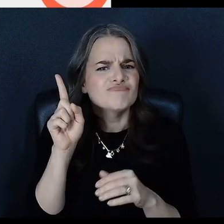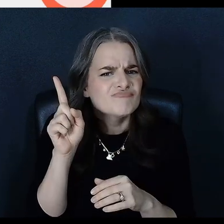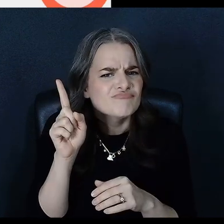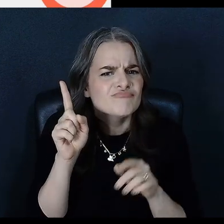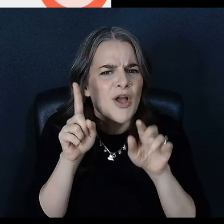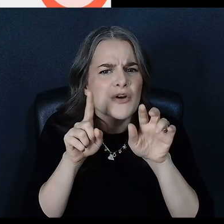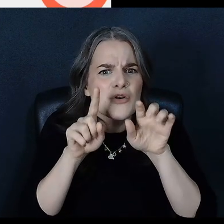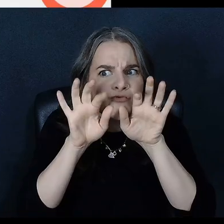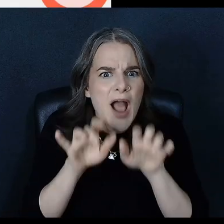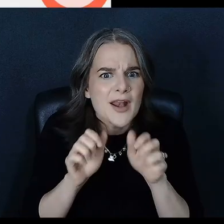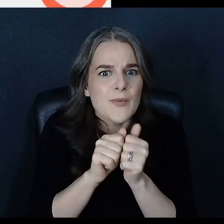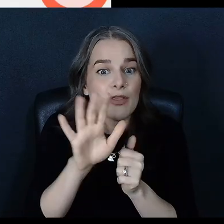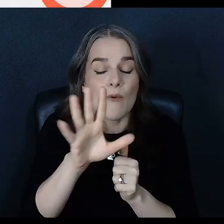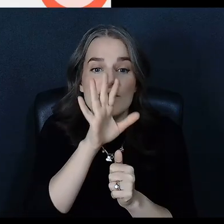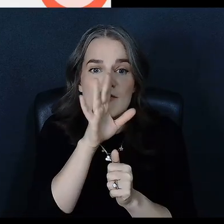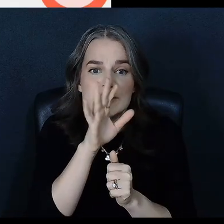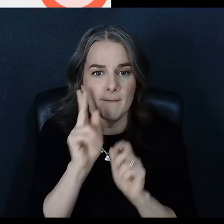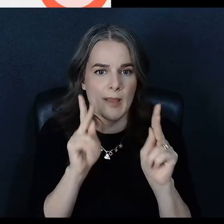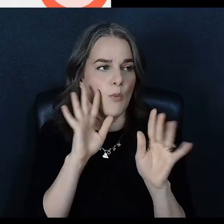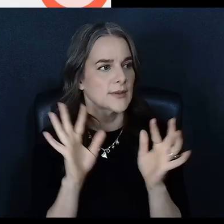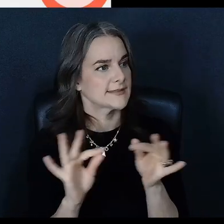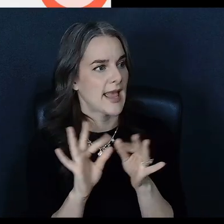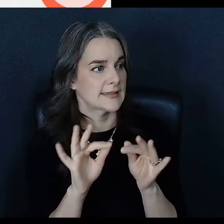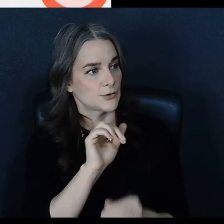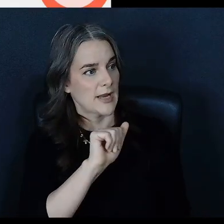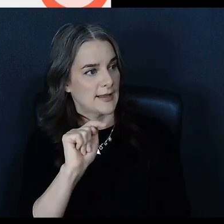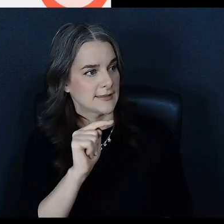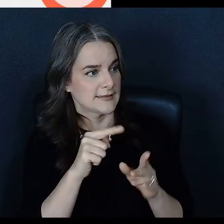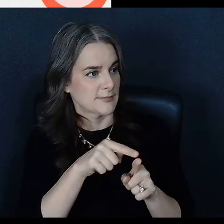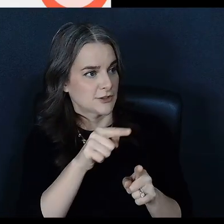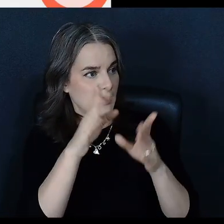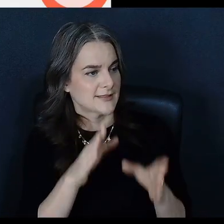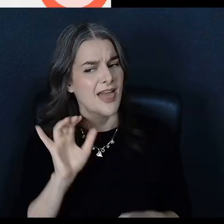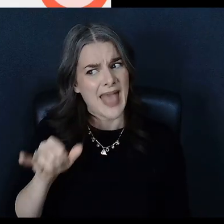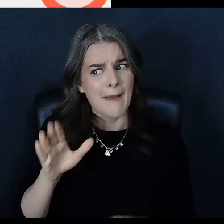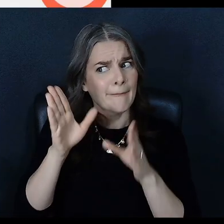to me as an AT specialist like, that person talks all day long.